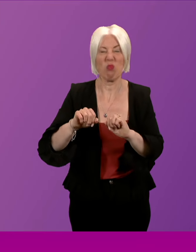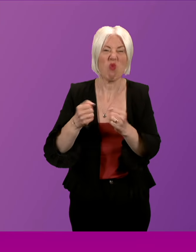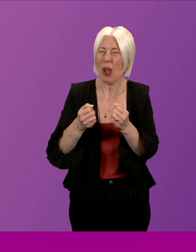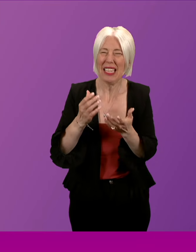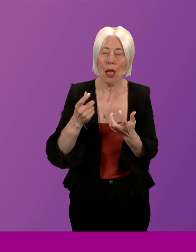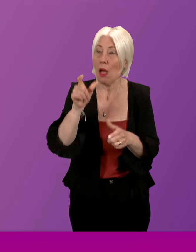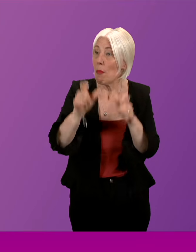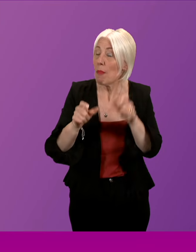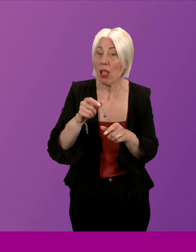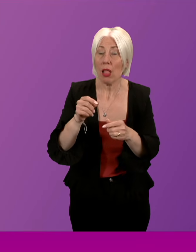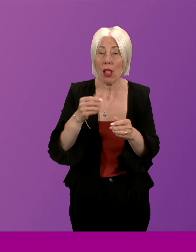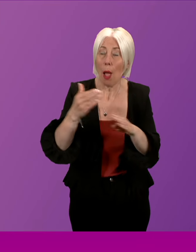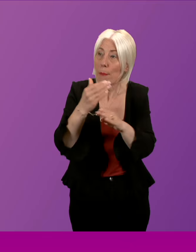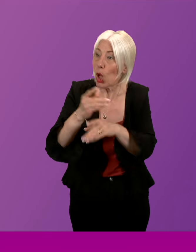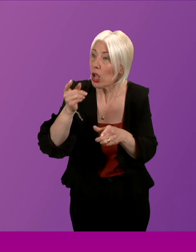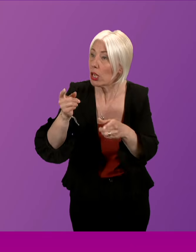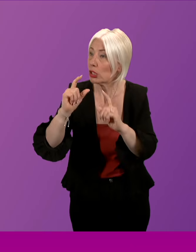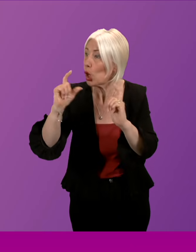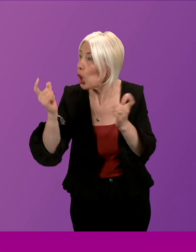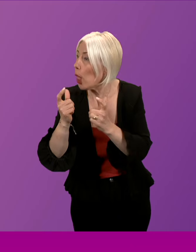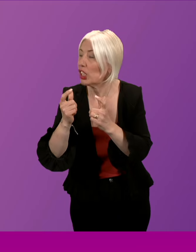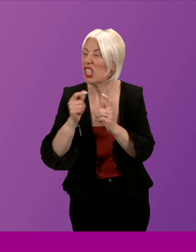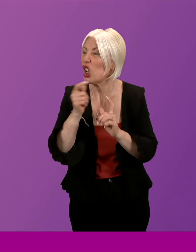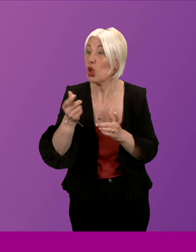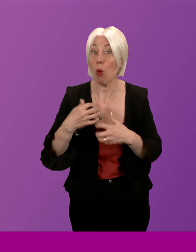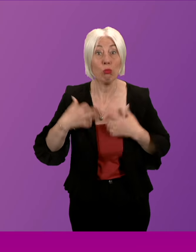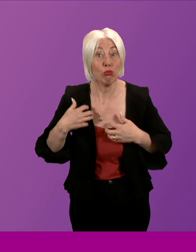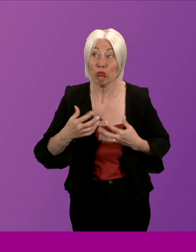employers and colleges from creating new modern apprenticeships. On top of committing